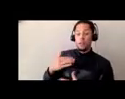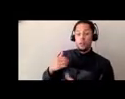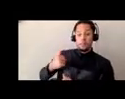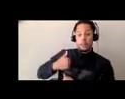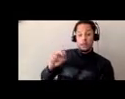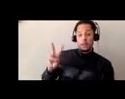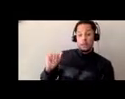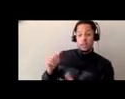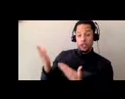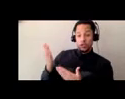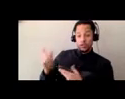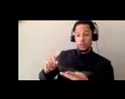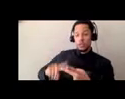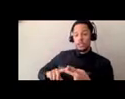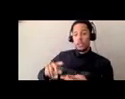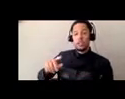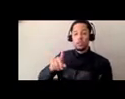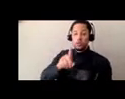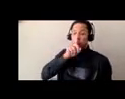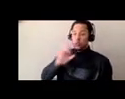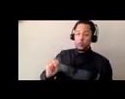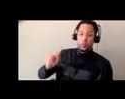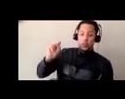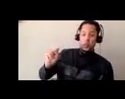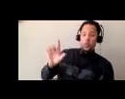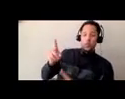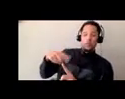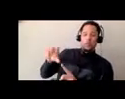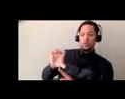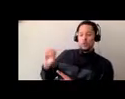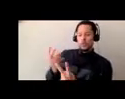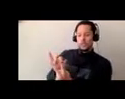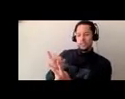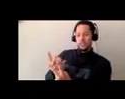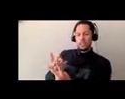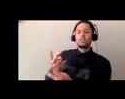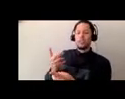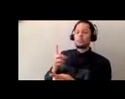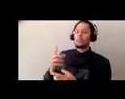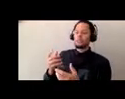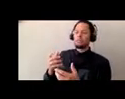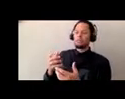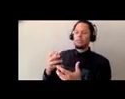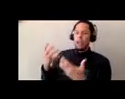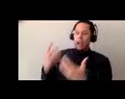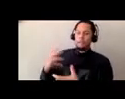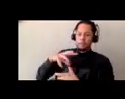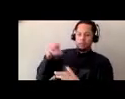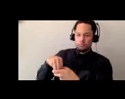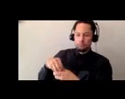Yeah, and so, when we send this out and Tatiana brings up different tribal nations